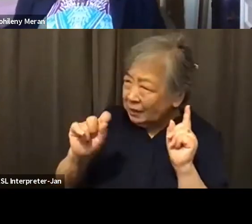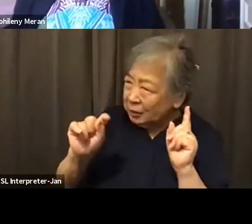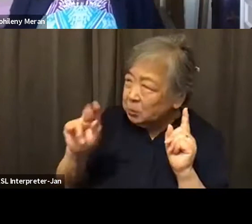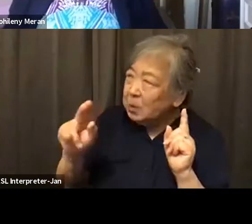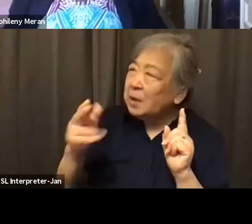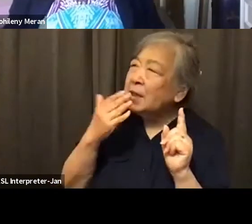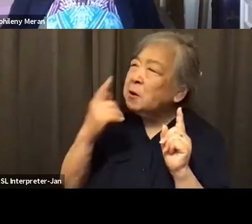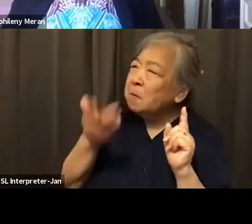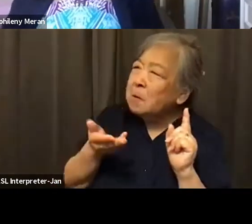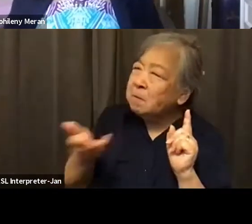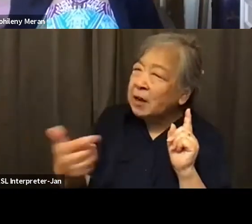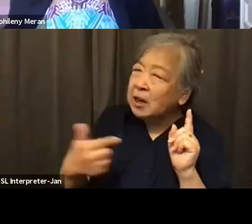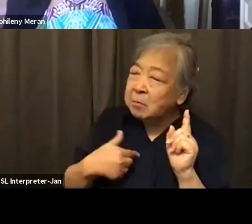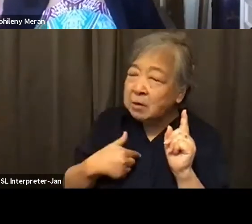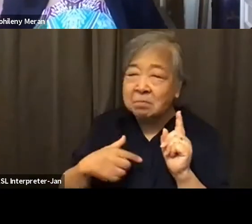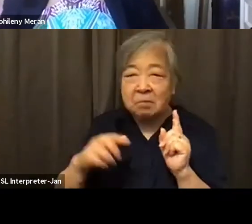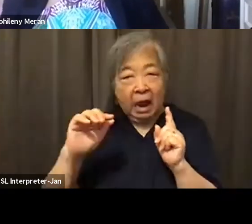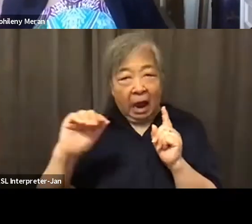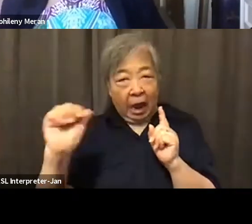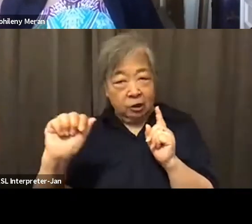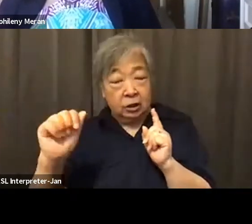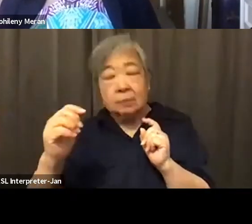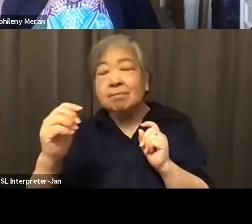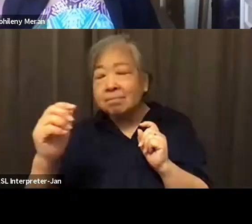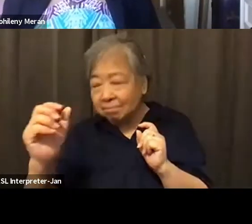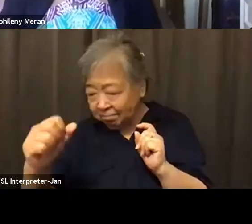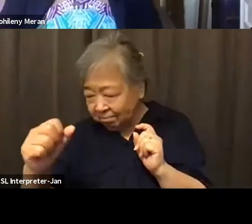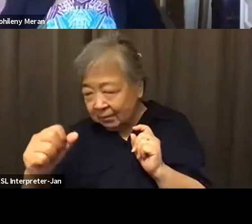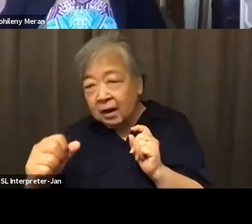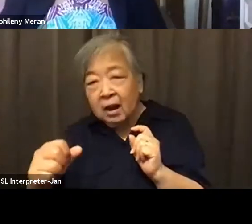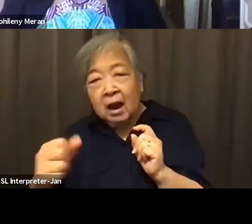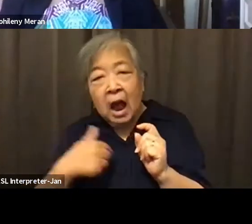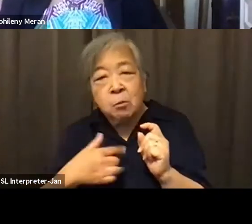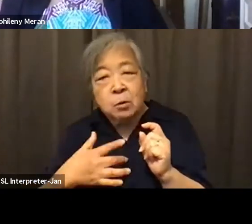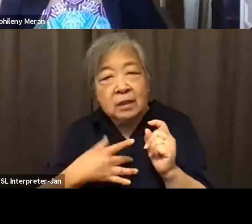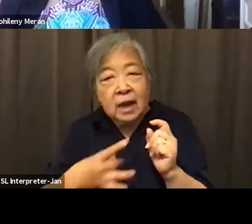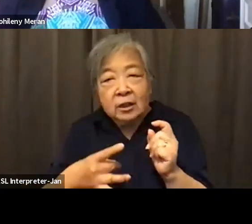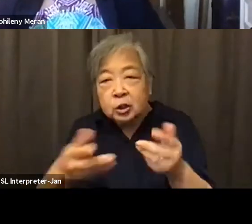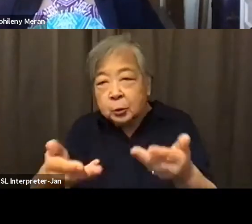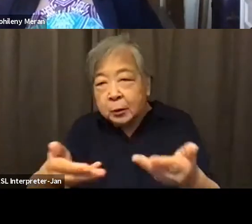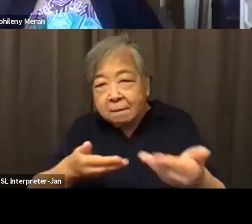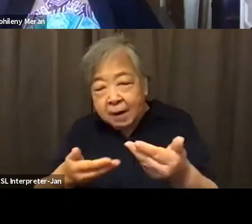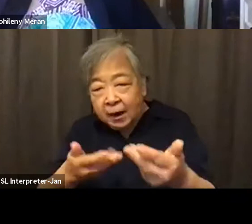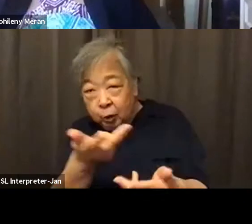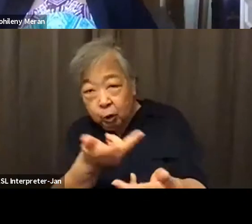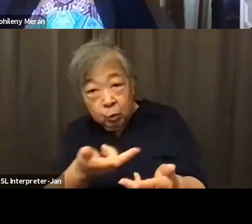Absolutely, and I'd like to invite our panelists just to give an idea